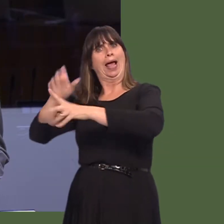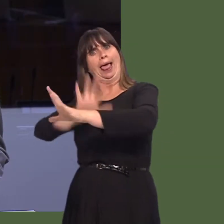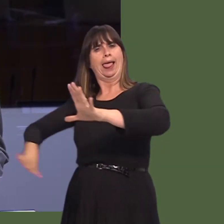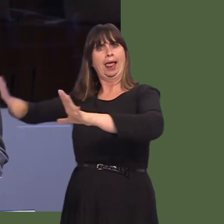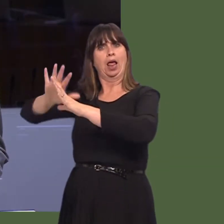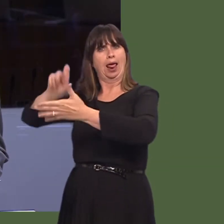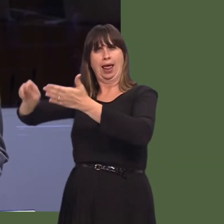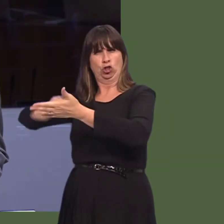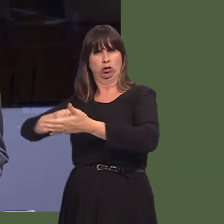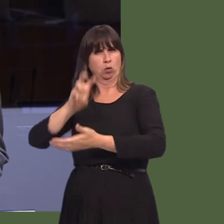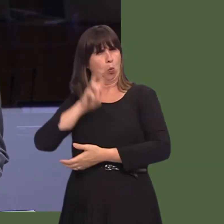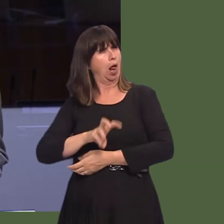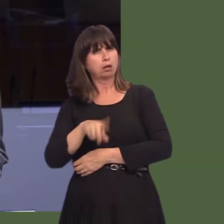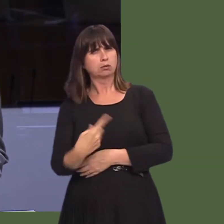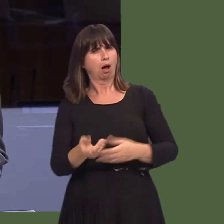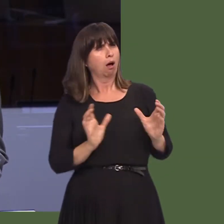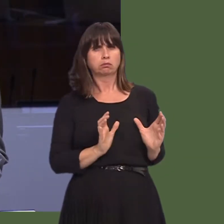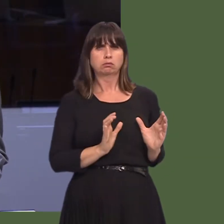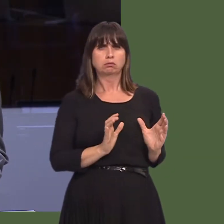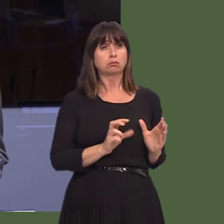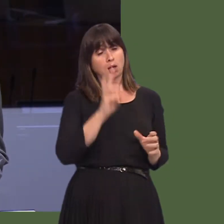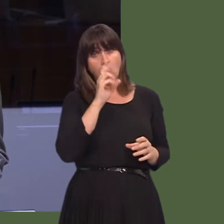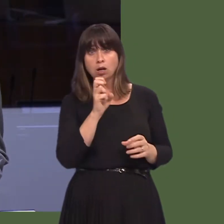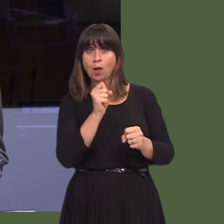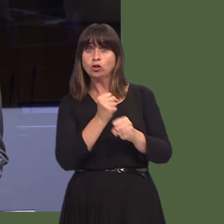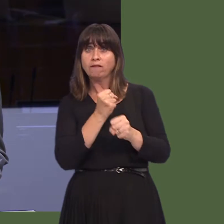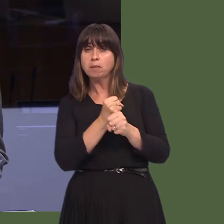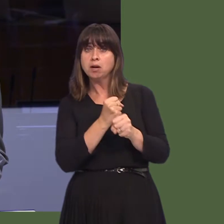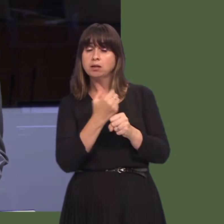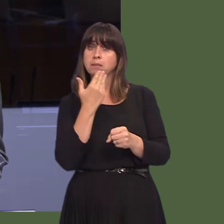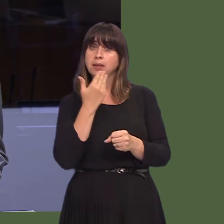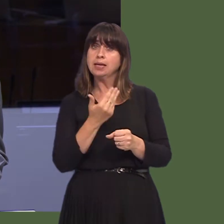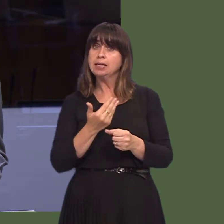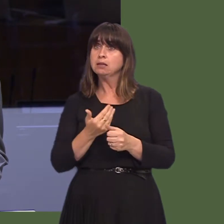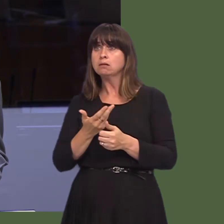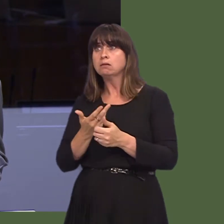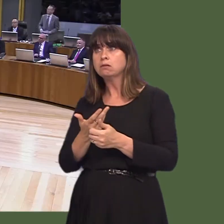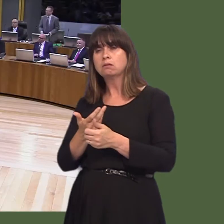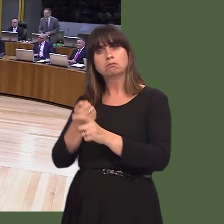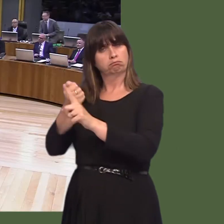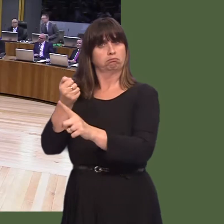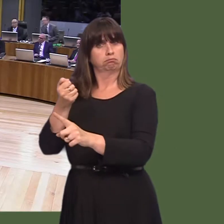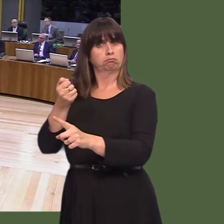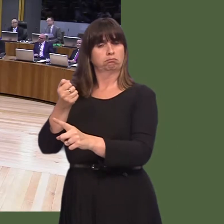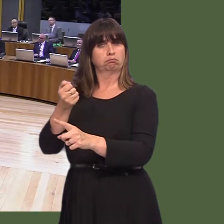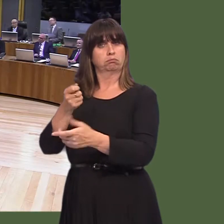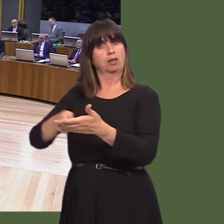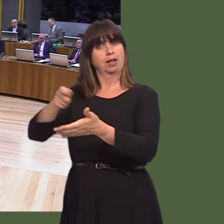If you are, has the Welsh Government made and could the Welsh Government make representation to the Electoral Commission? Carwyn Jones AM: I think that's very difficult.